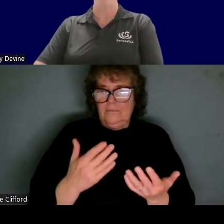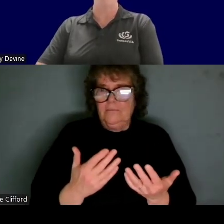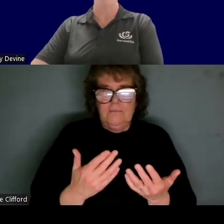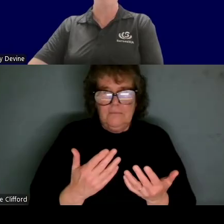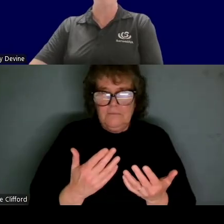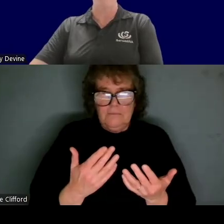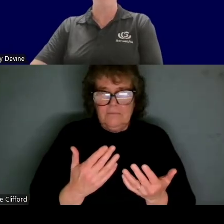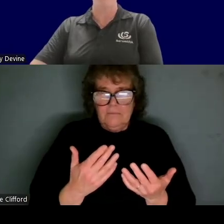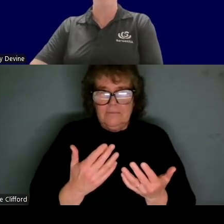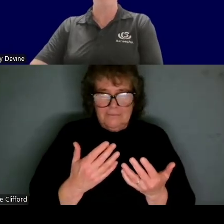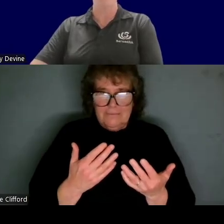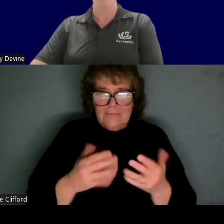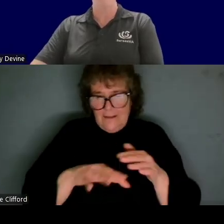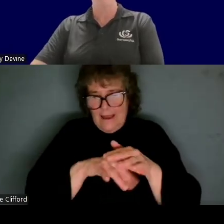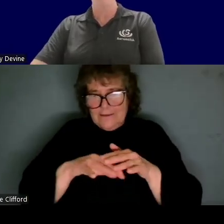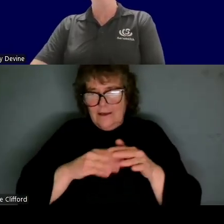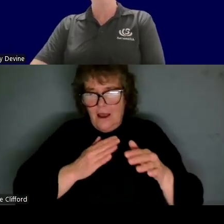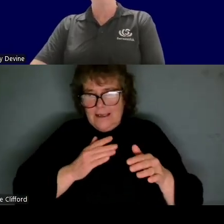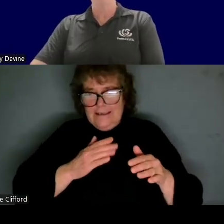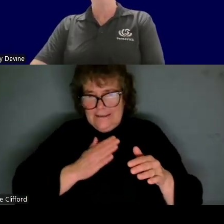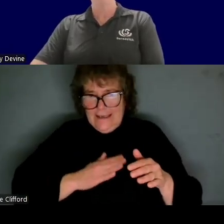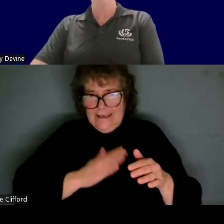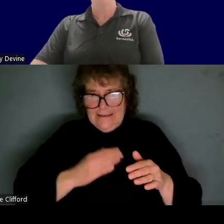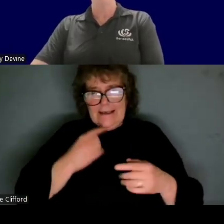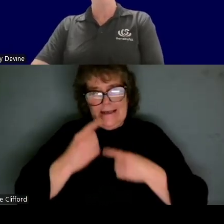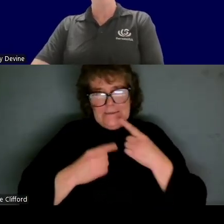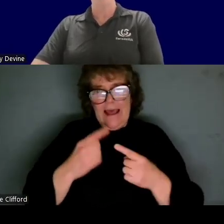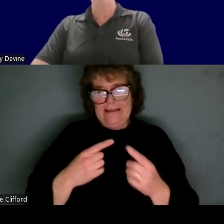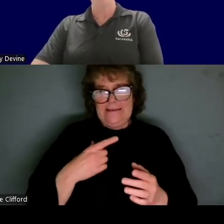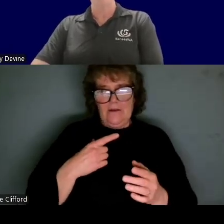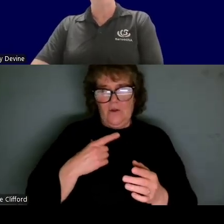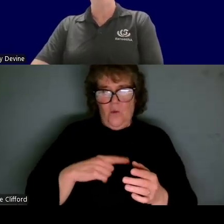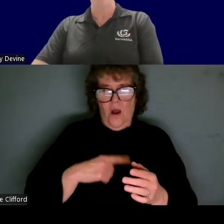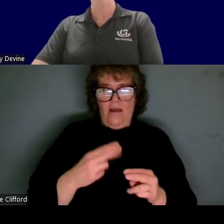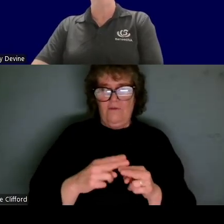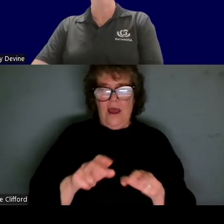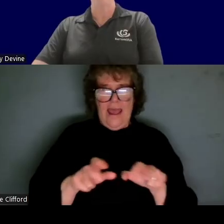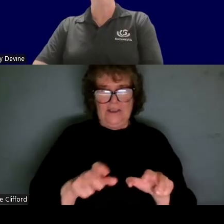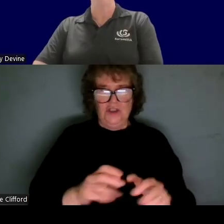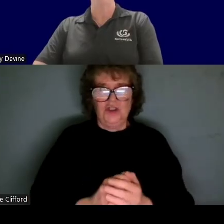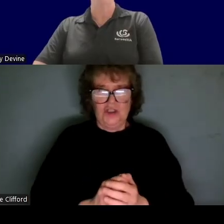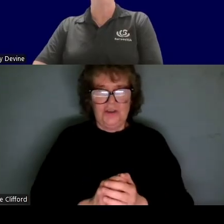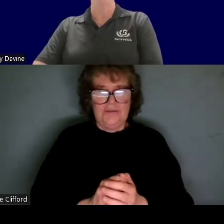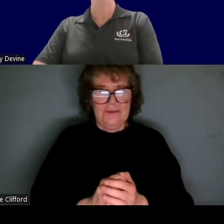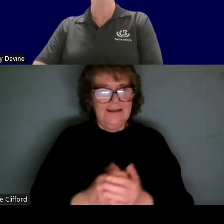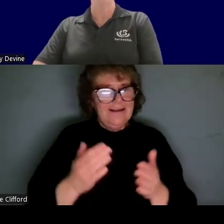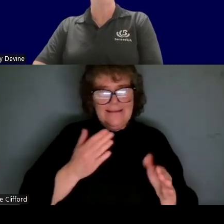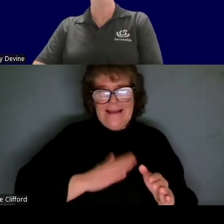the why behind our actions. These needs are universal, but life experiences and diagnosis